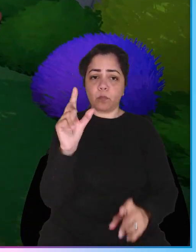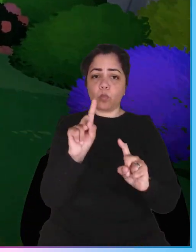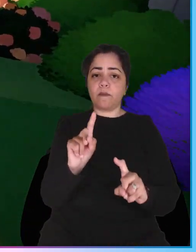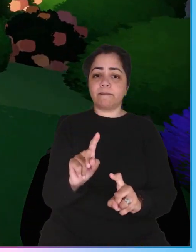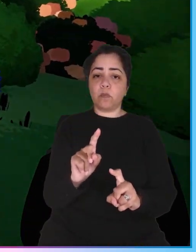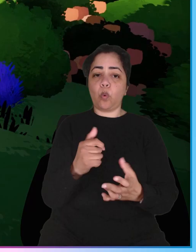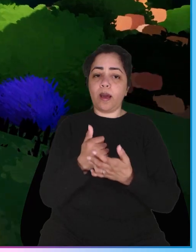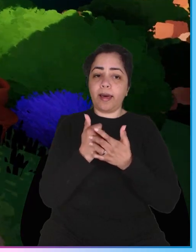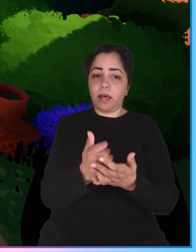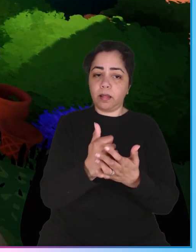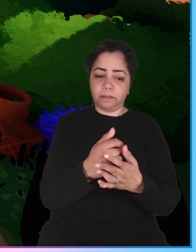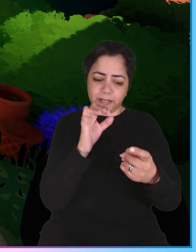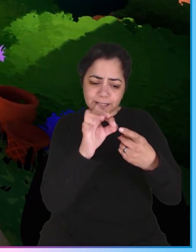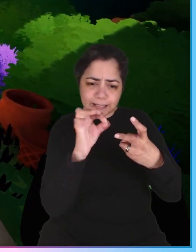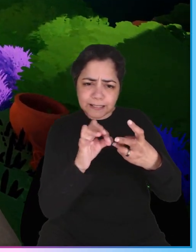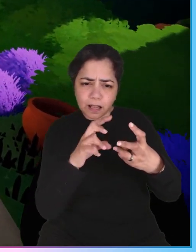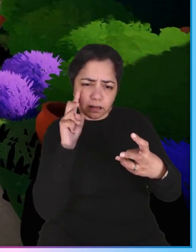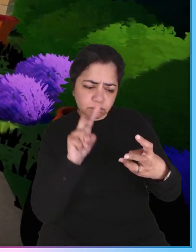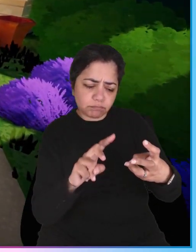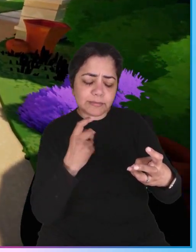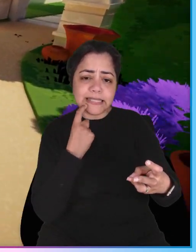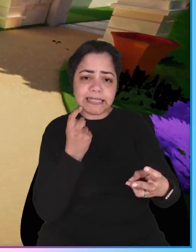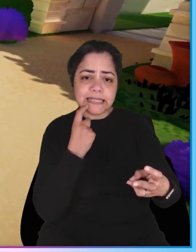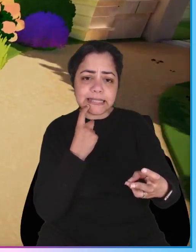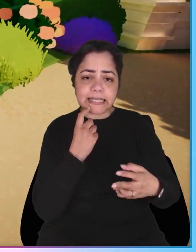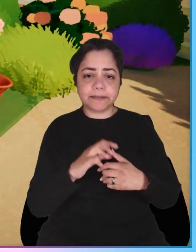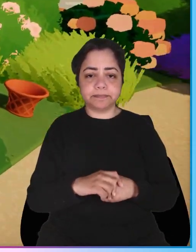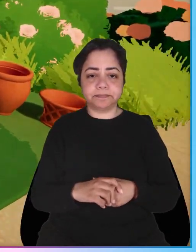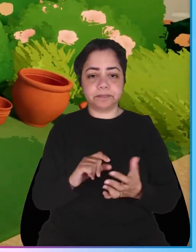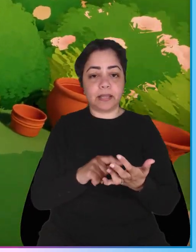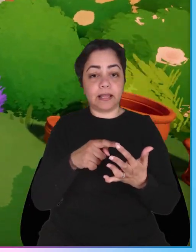You’ll have a toggle or hold option for a look around view that you can use to stand